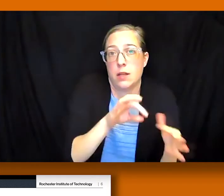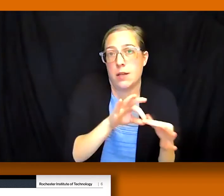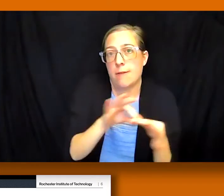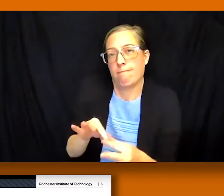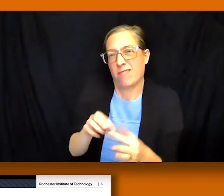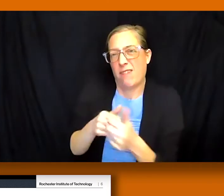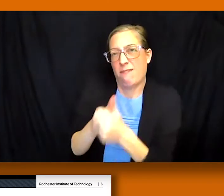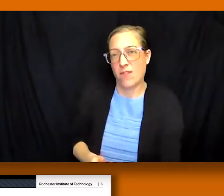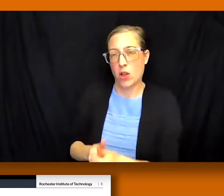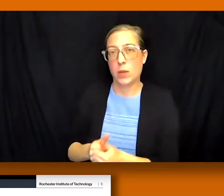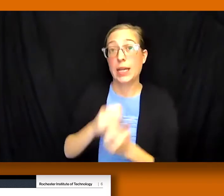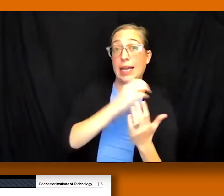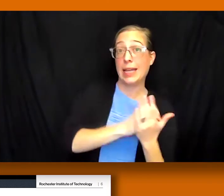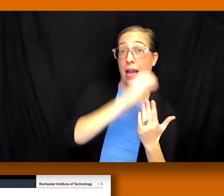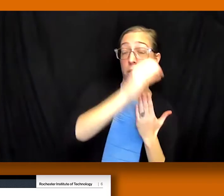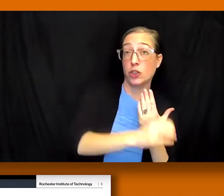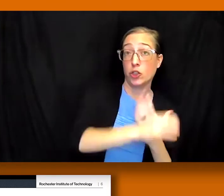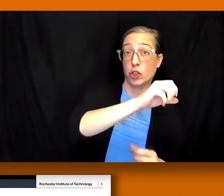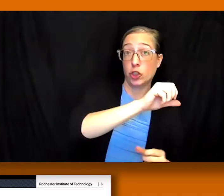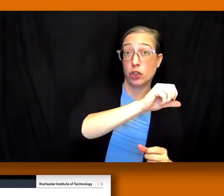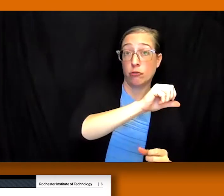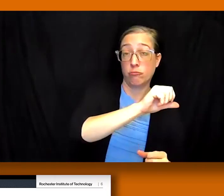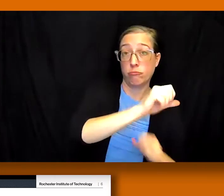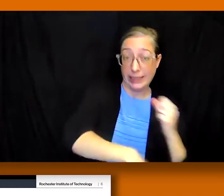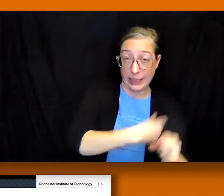Academic year or summer months.